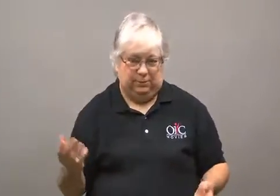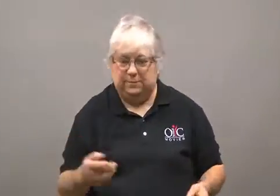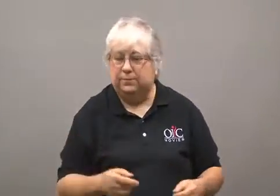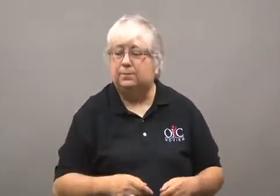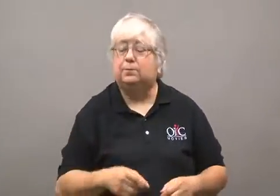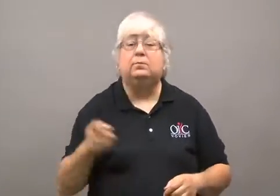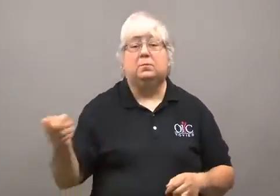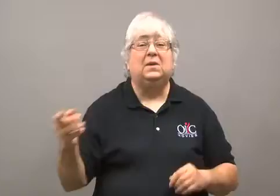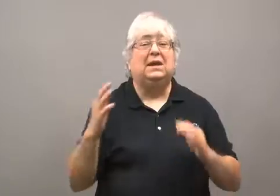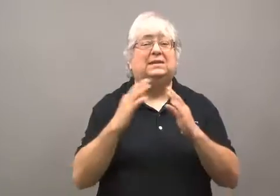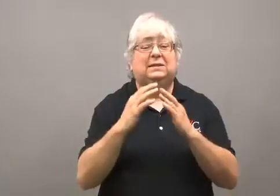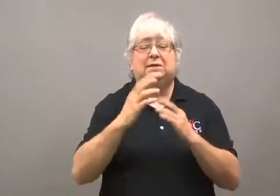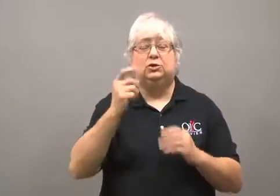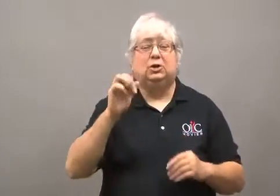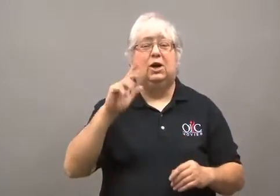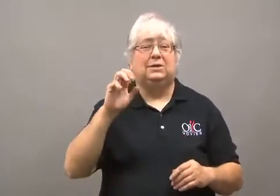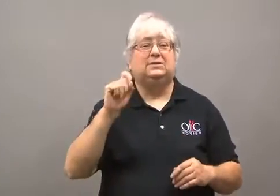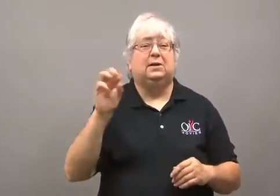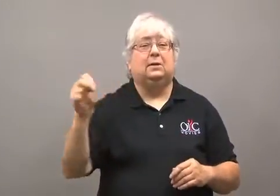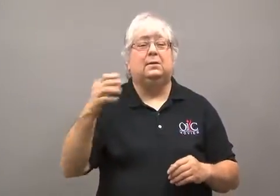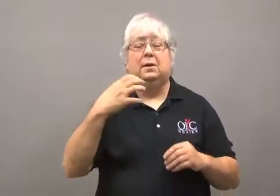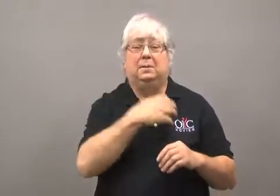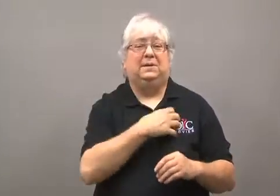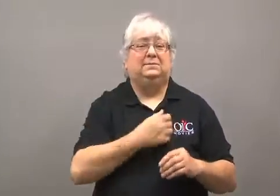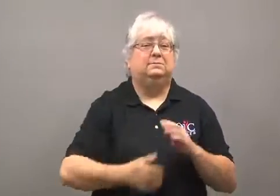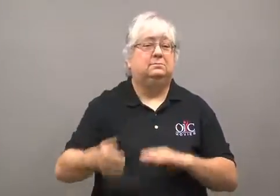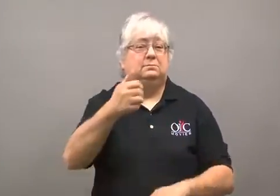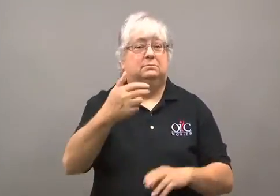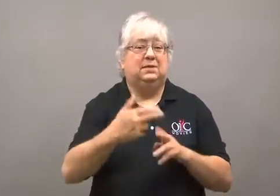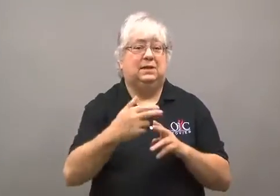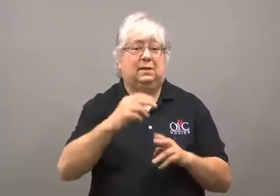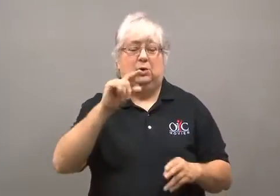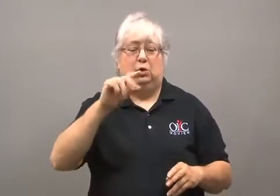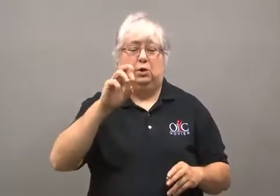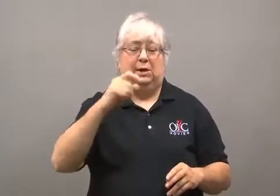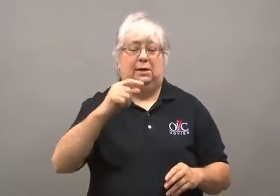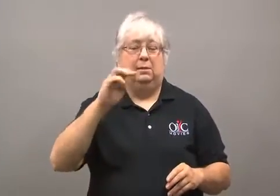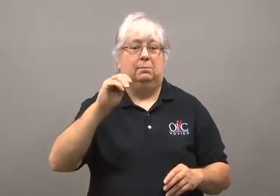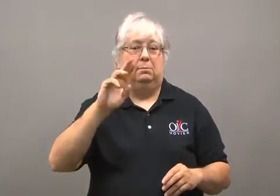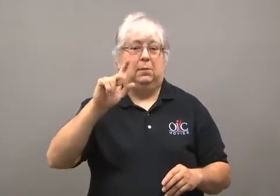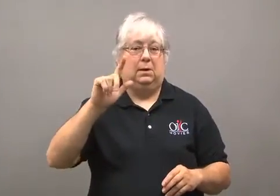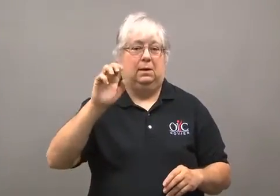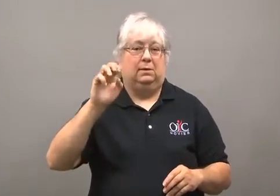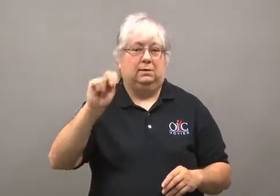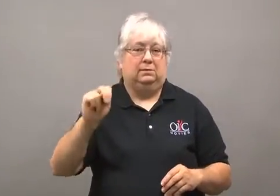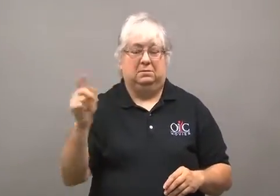The chief of police in Charleston is Greg Mullen.